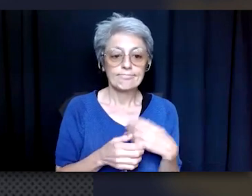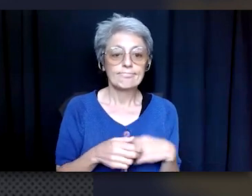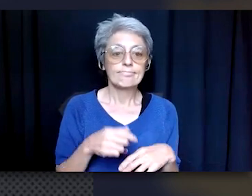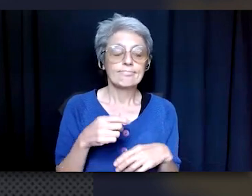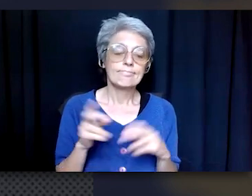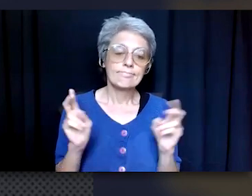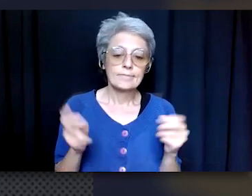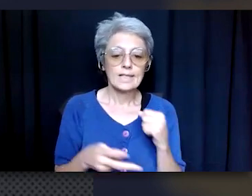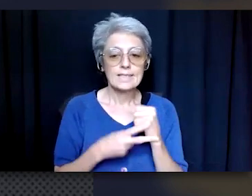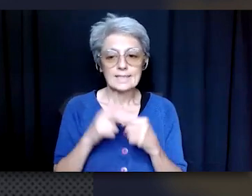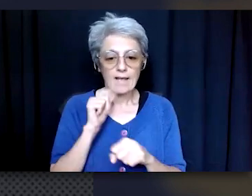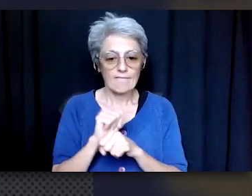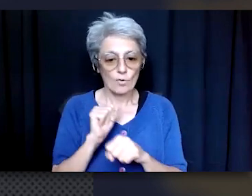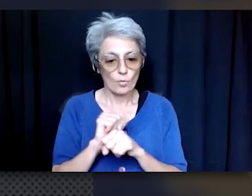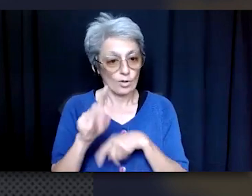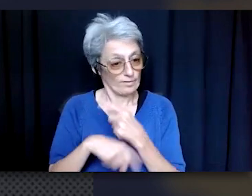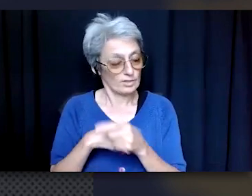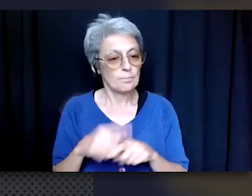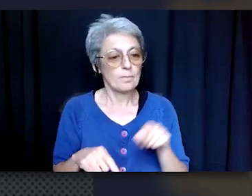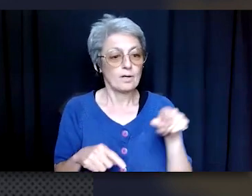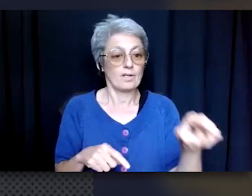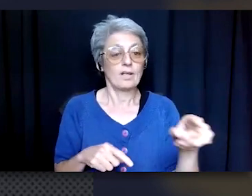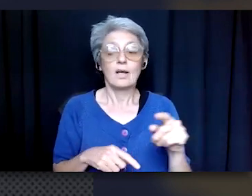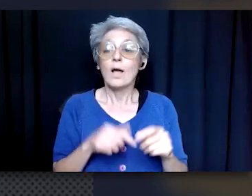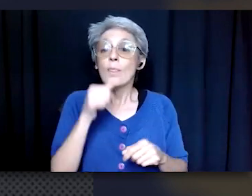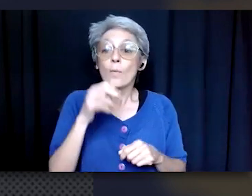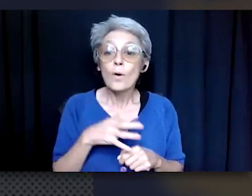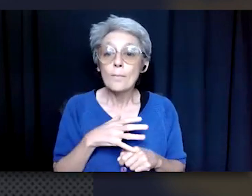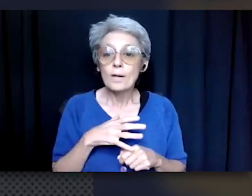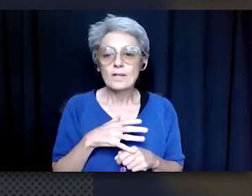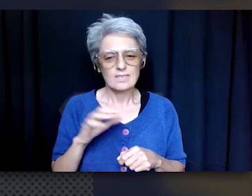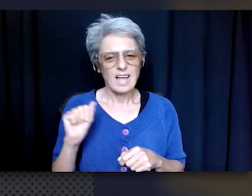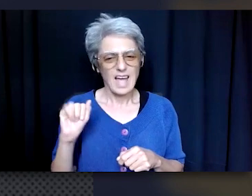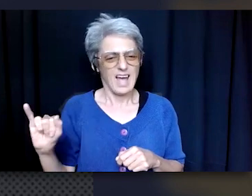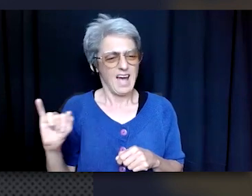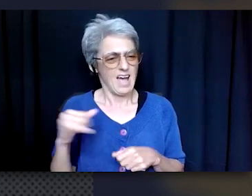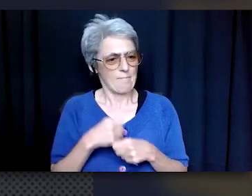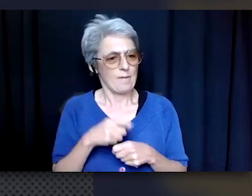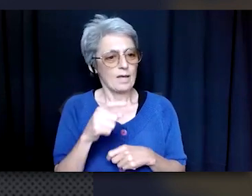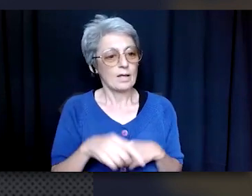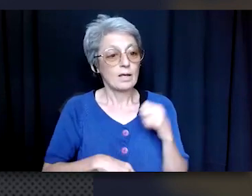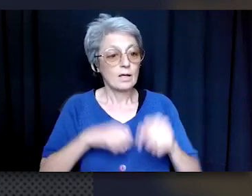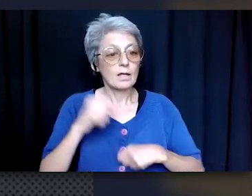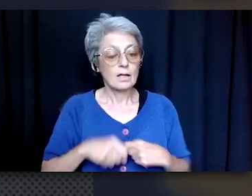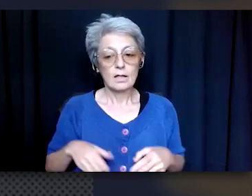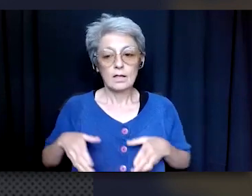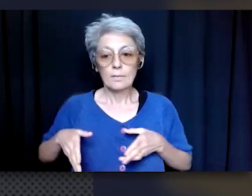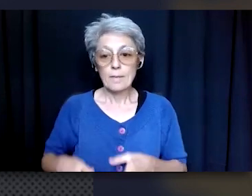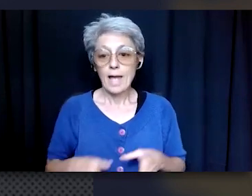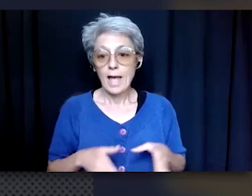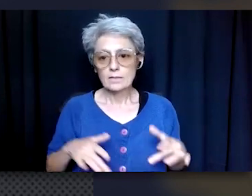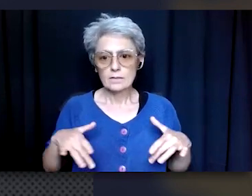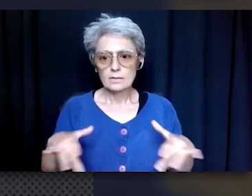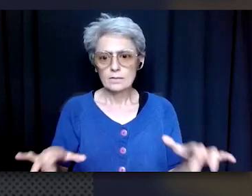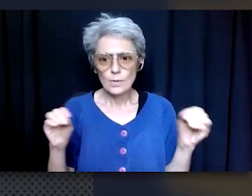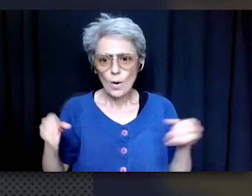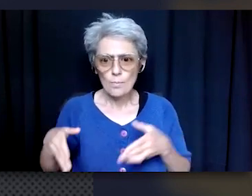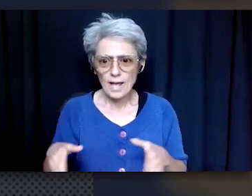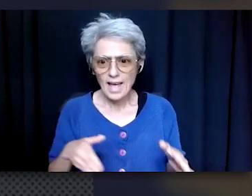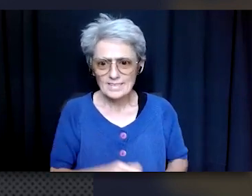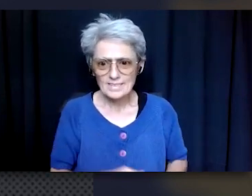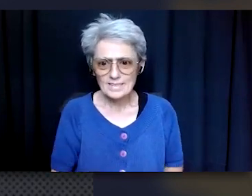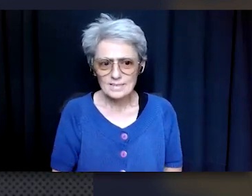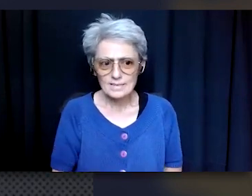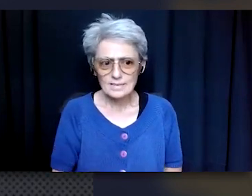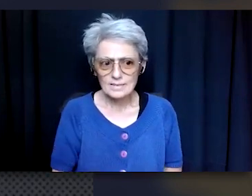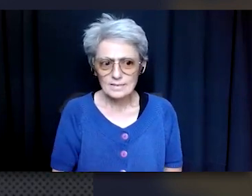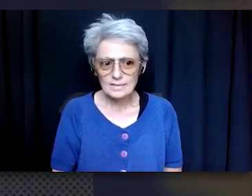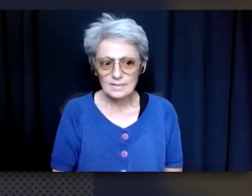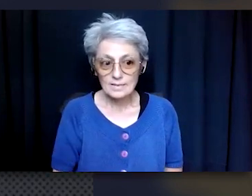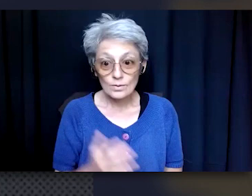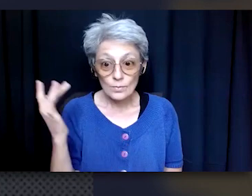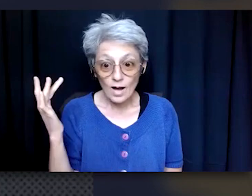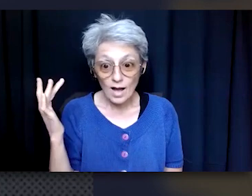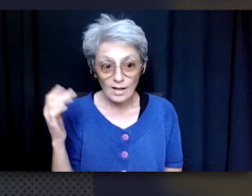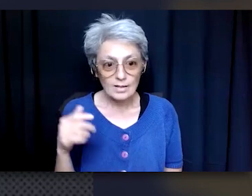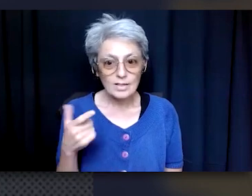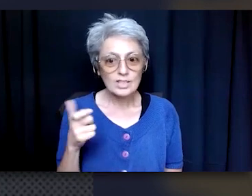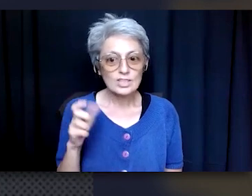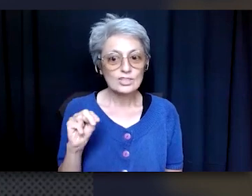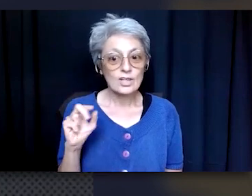been generated riding a bicycle at a beach with no pants. Why? Because gen AI trolls the internet,